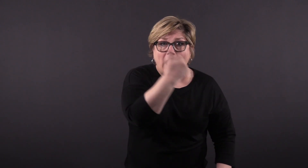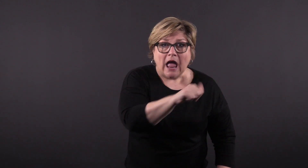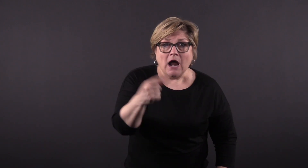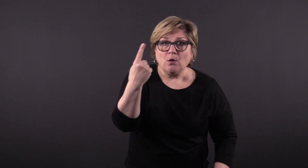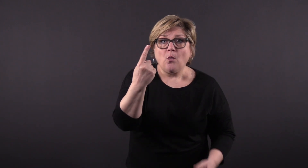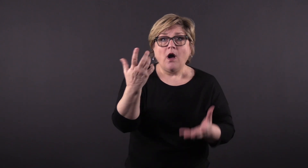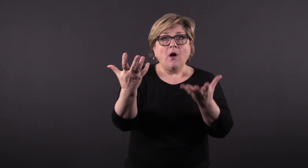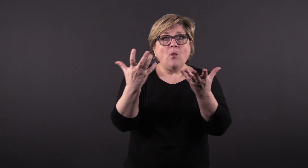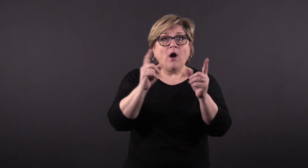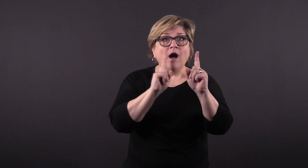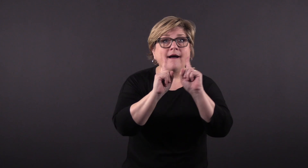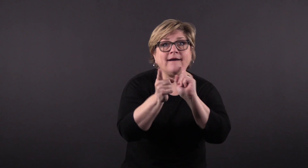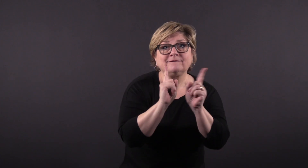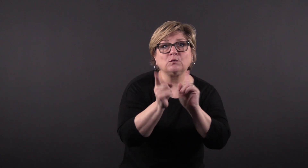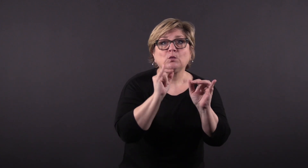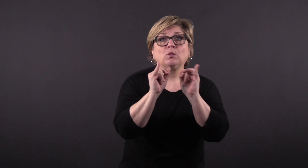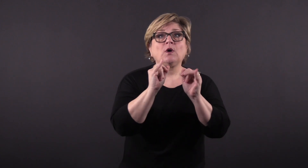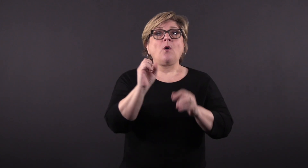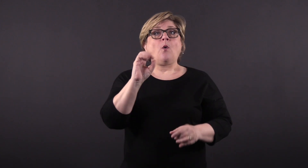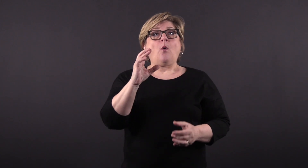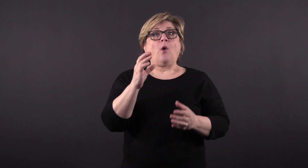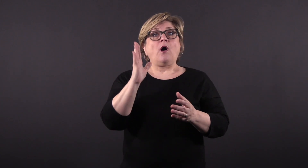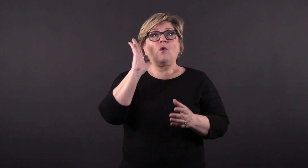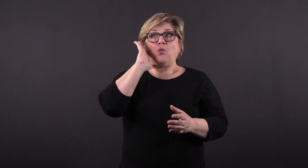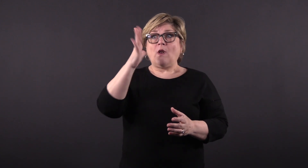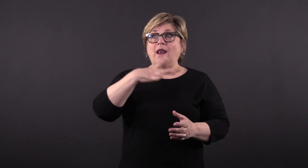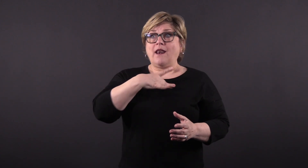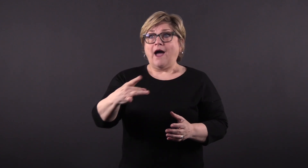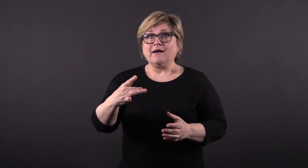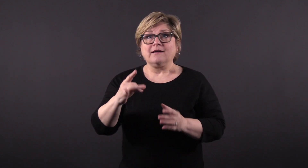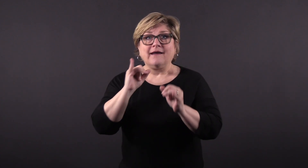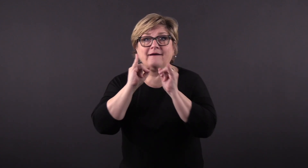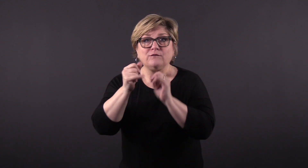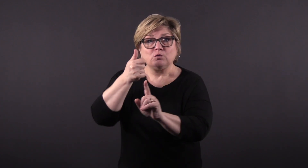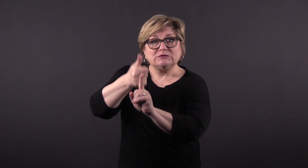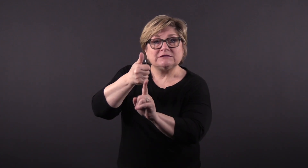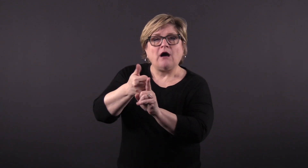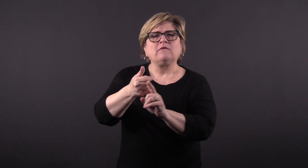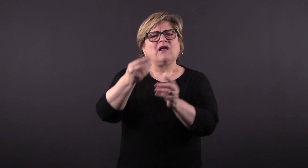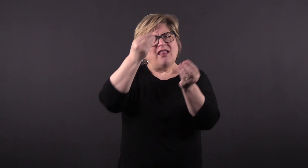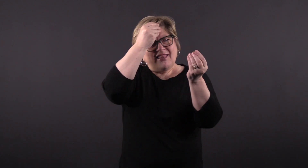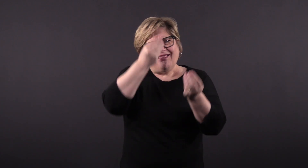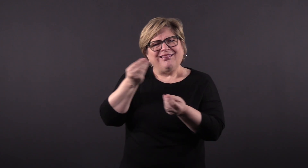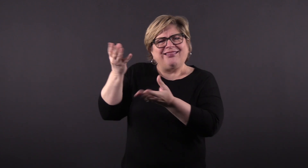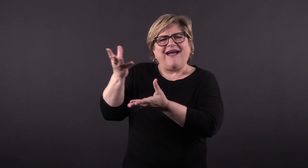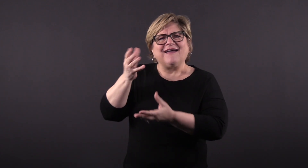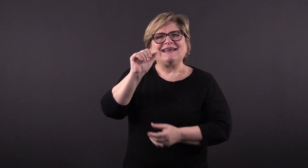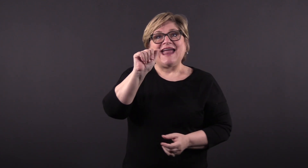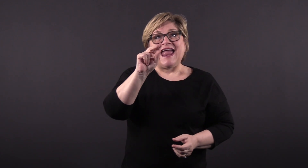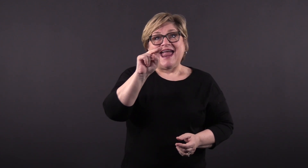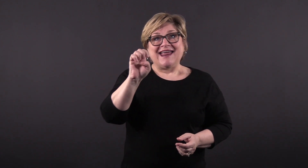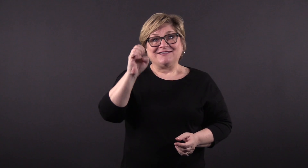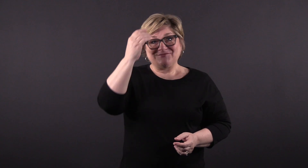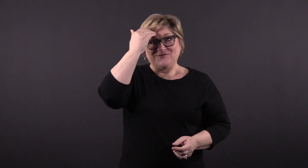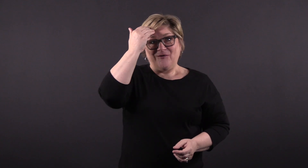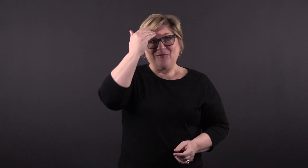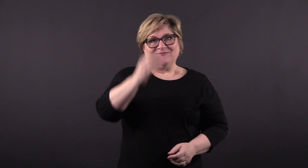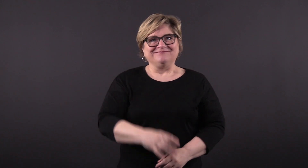anyone who should be interviewed or if you would like to be interviewed, let Anne know!